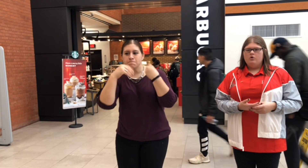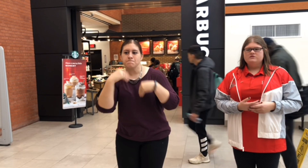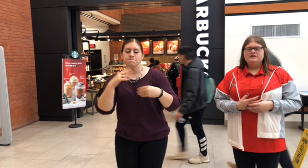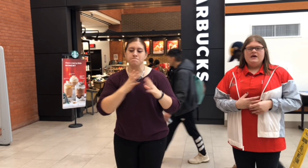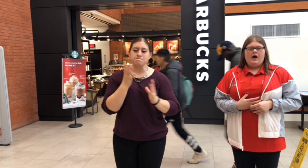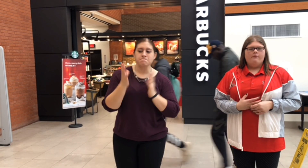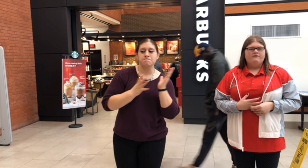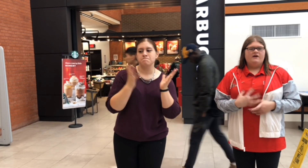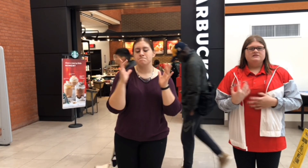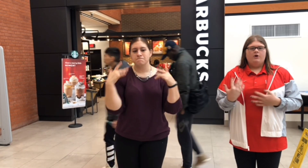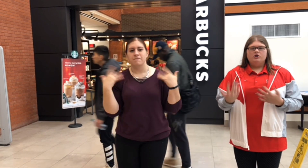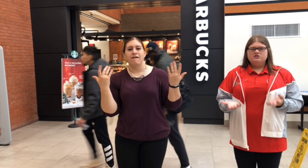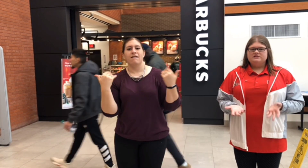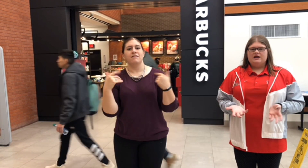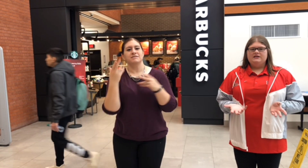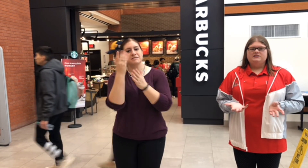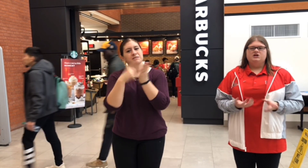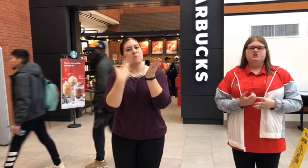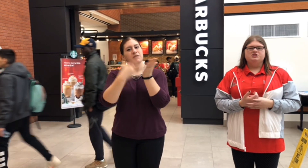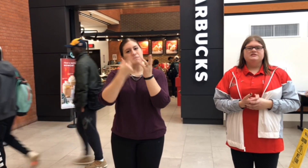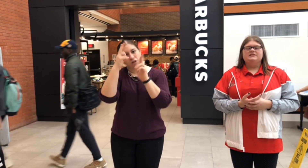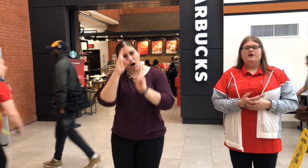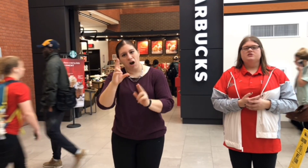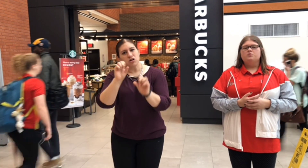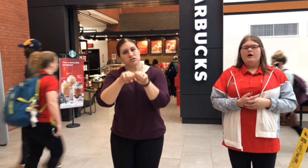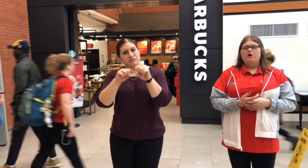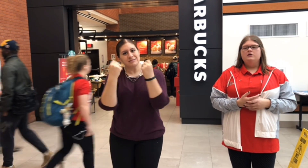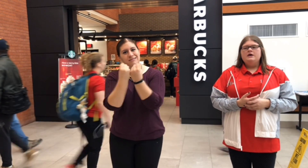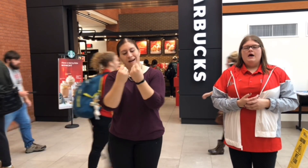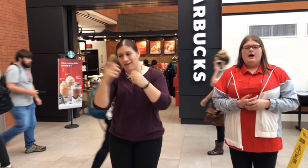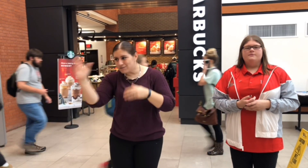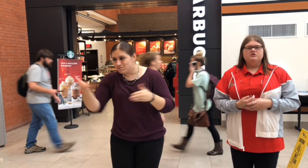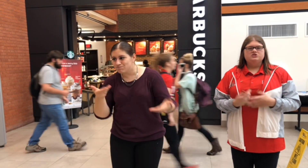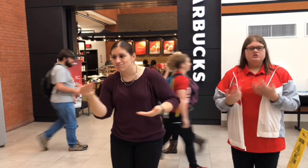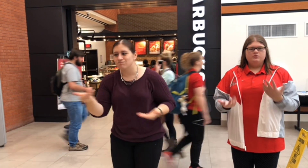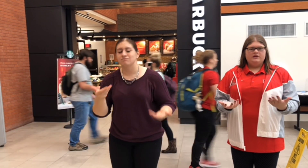we've had some honor society inductions there, as well. So it's just really